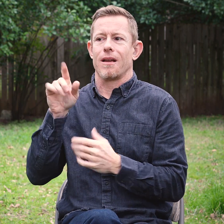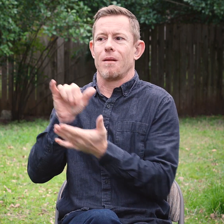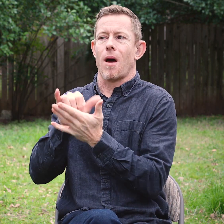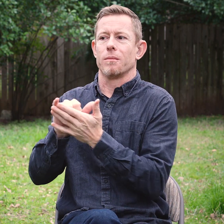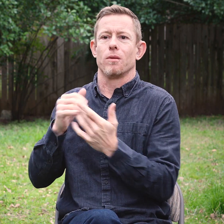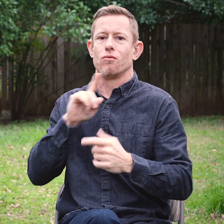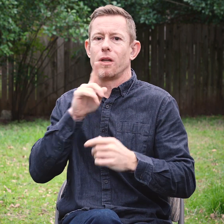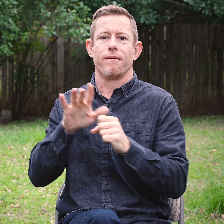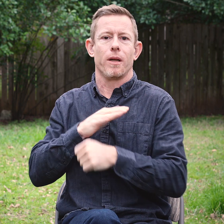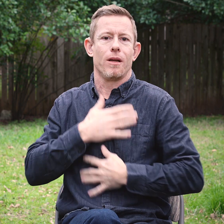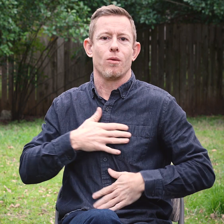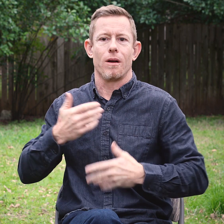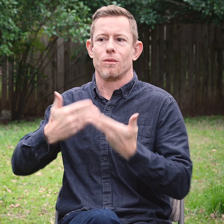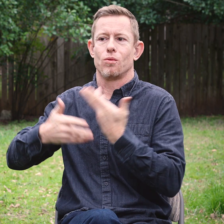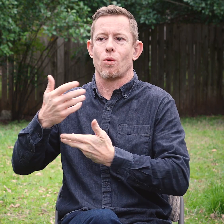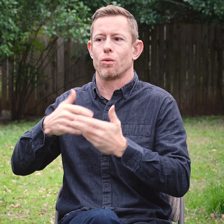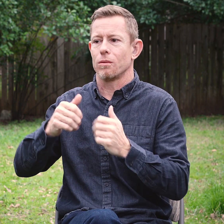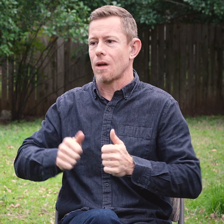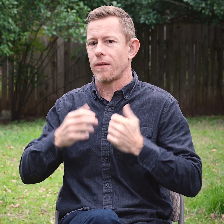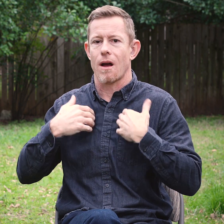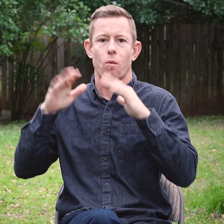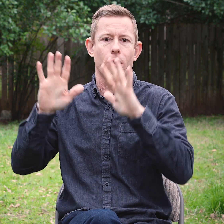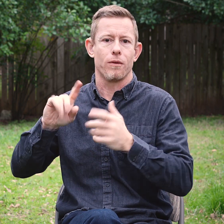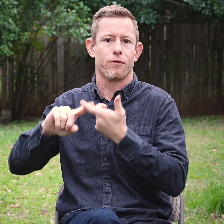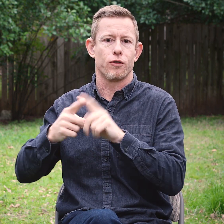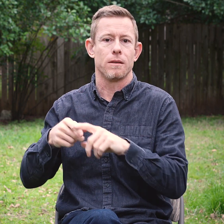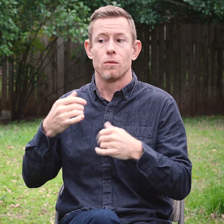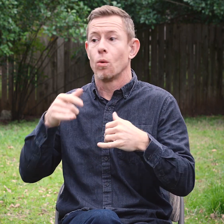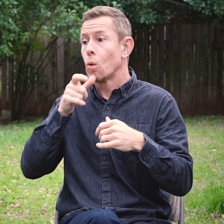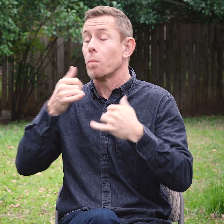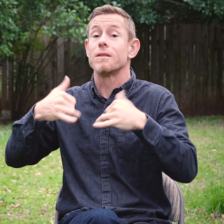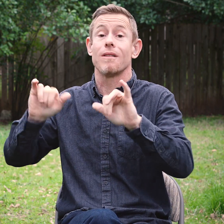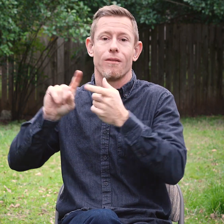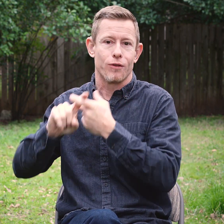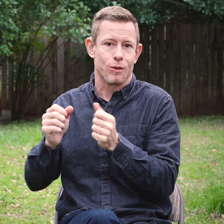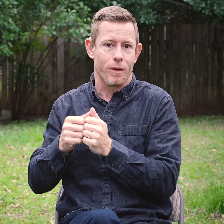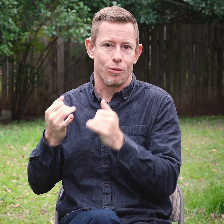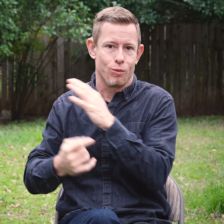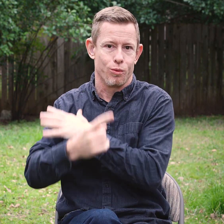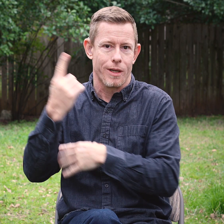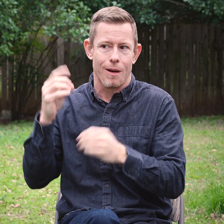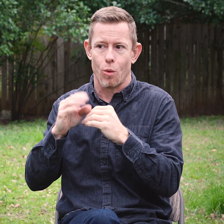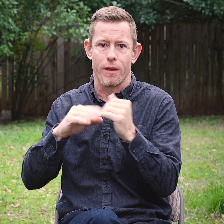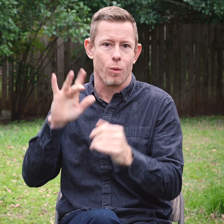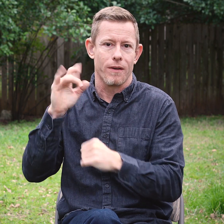I think it would’ve been impossible for me to thoroughly enjoy a life with those wonderful friends and people who remain my friends to this day